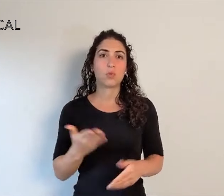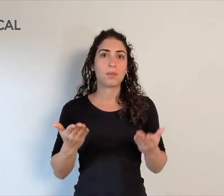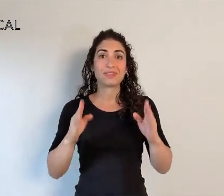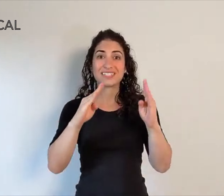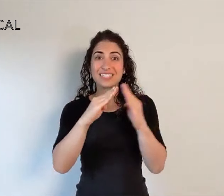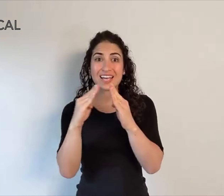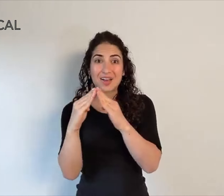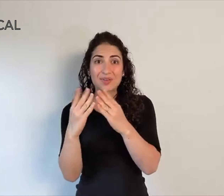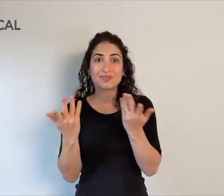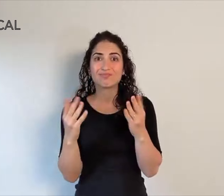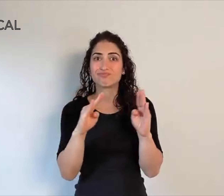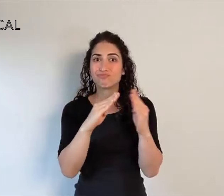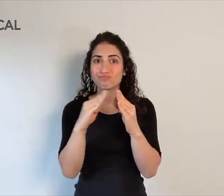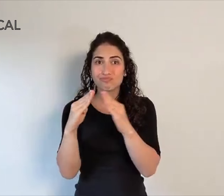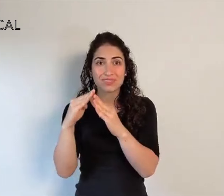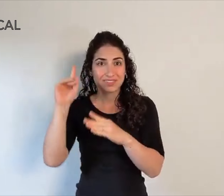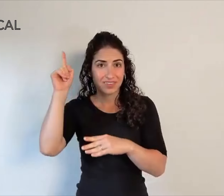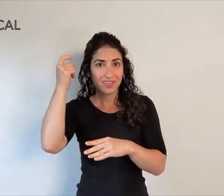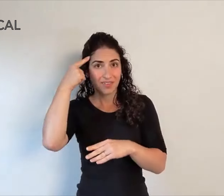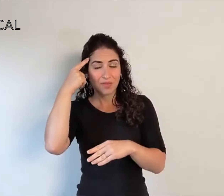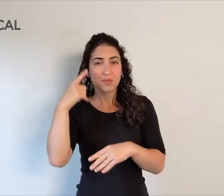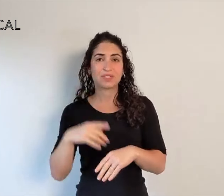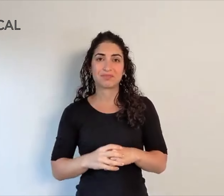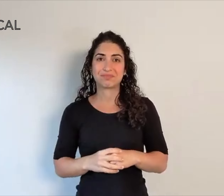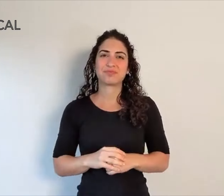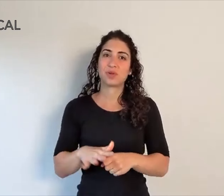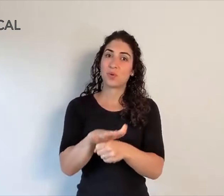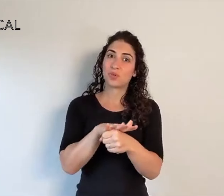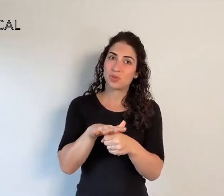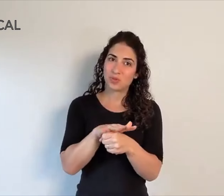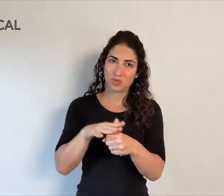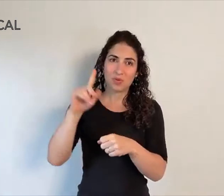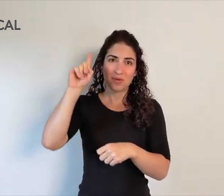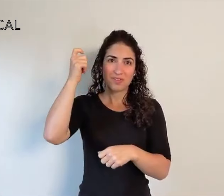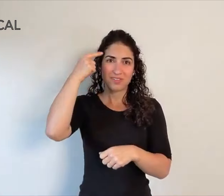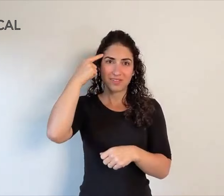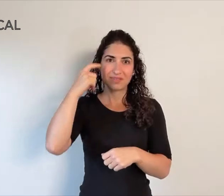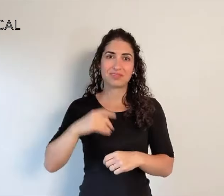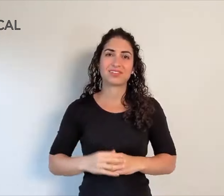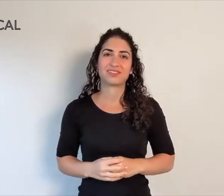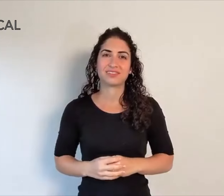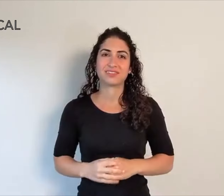or maybe a TOWN or a CITY government LOCAL GOVERNMENT